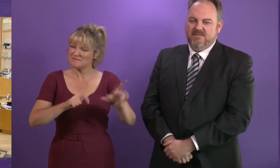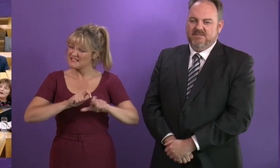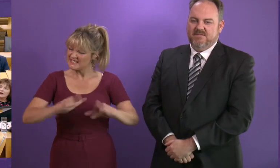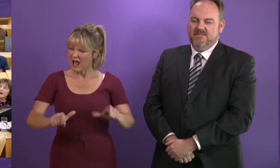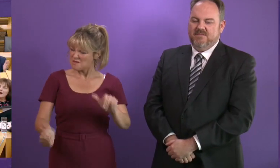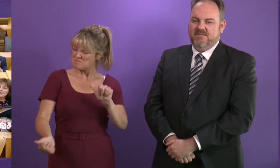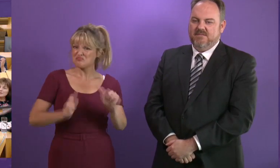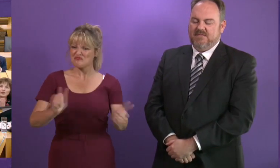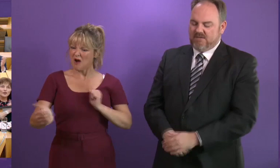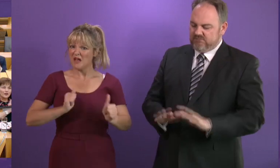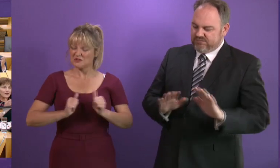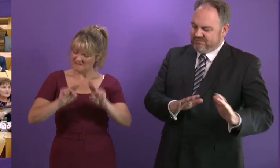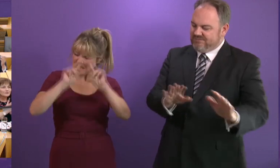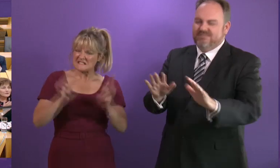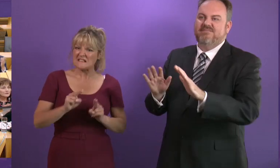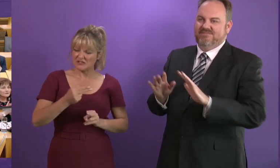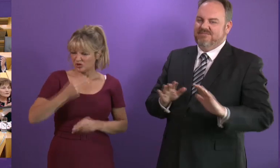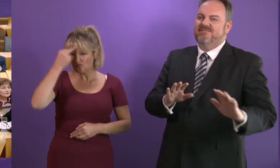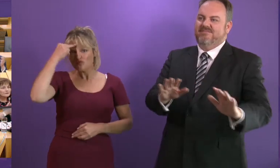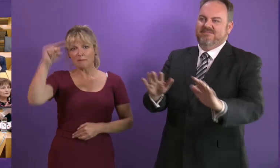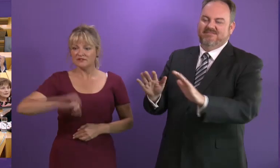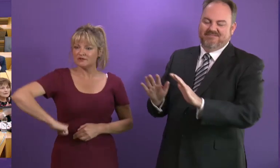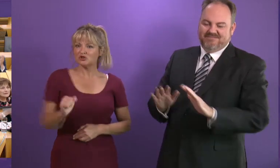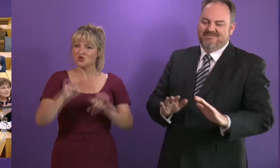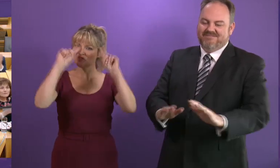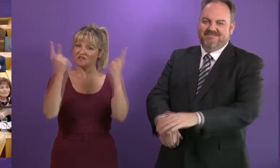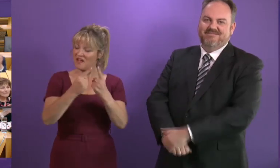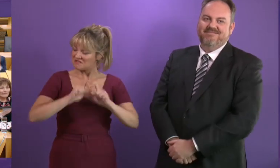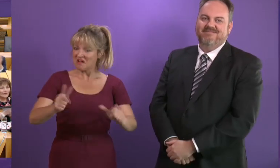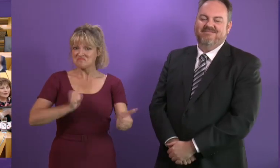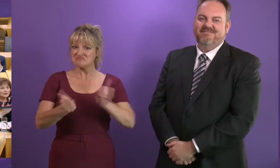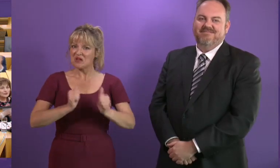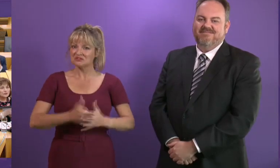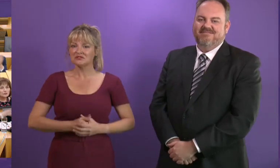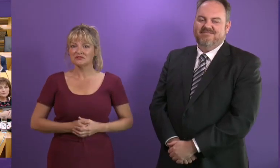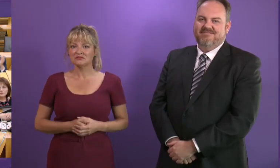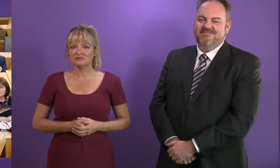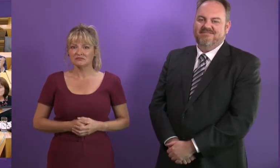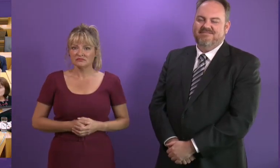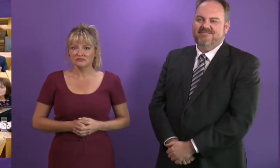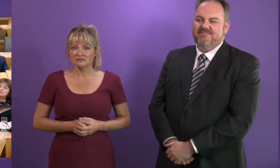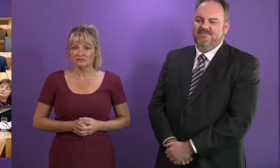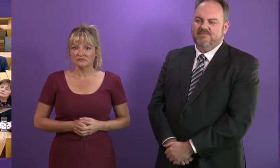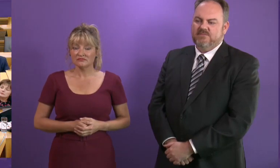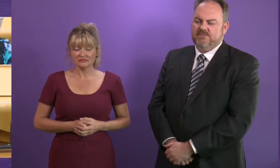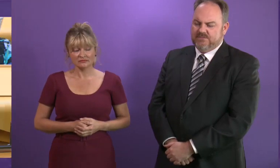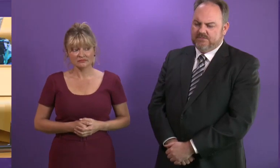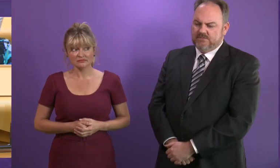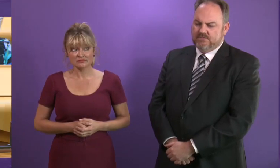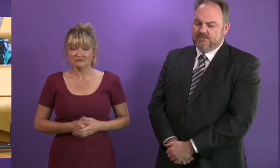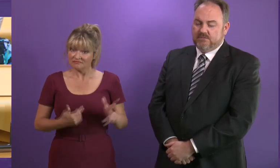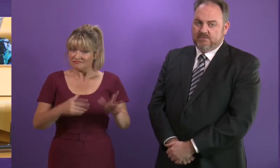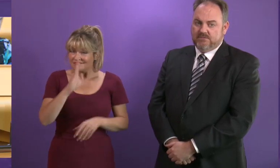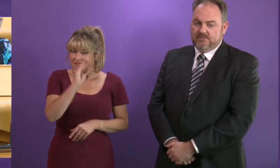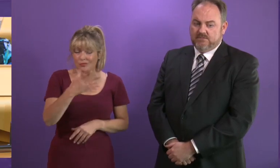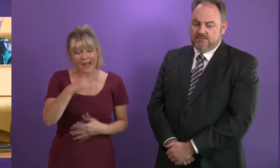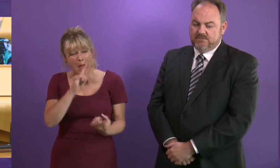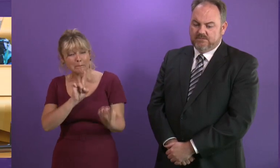of Scottish universities, and whenever I meet people from other countries or travel overseas,